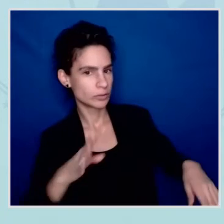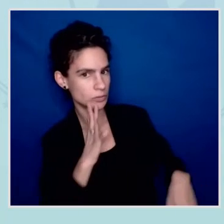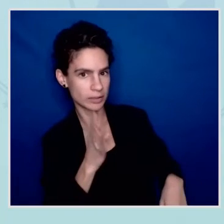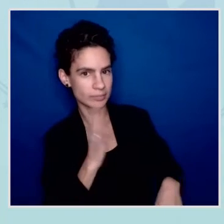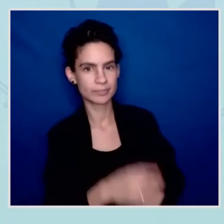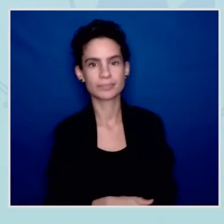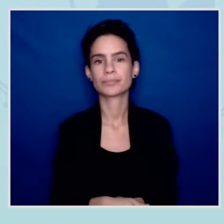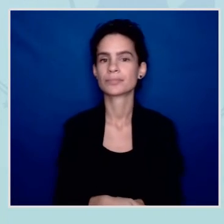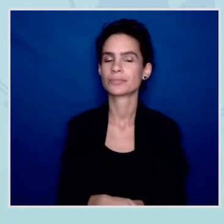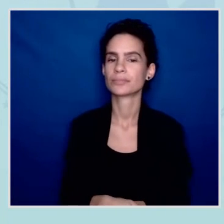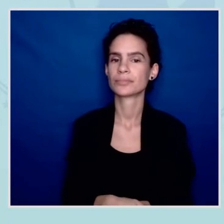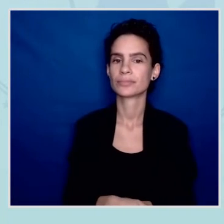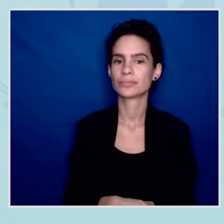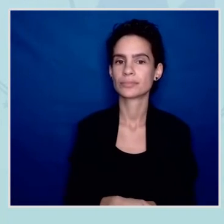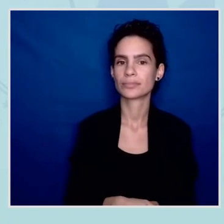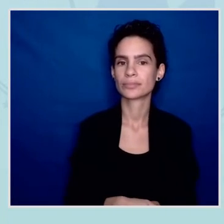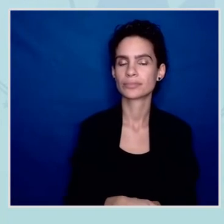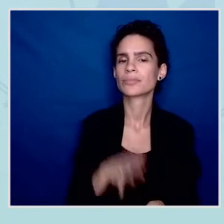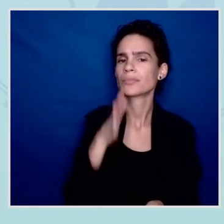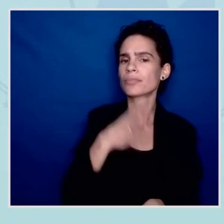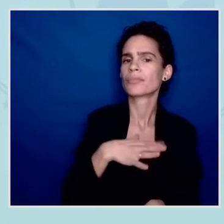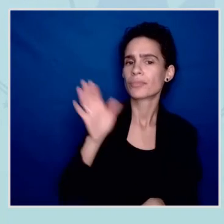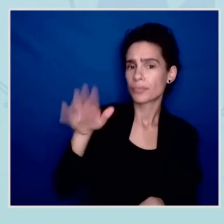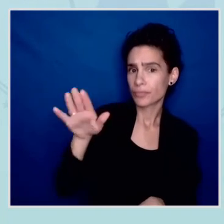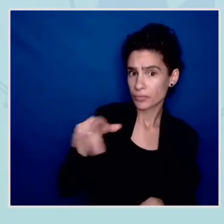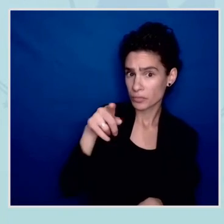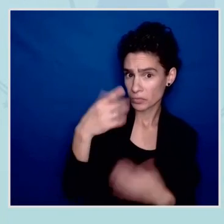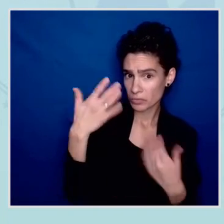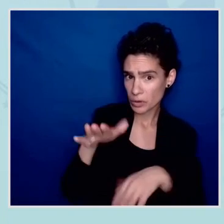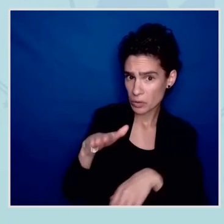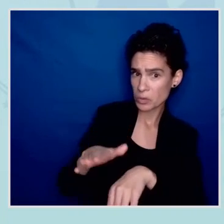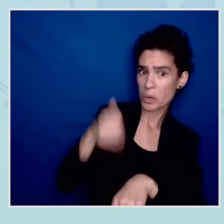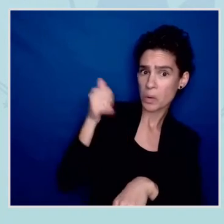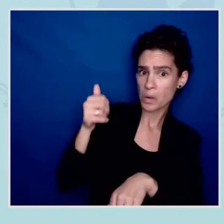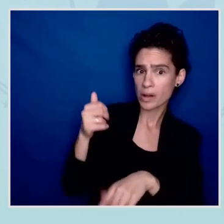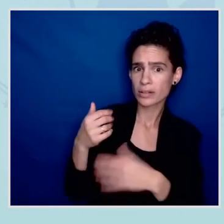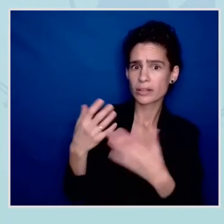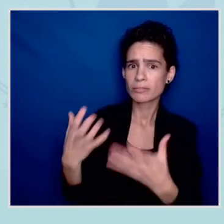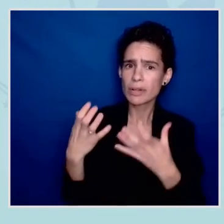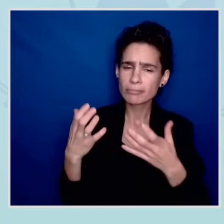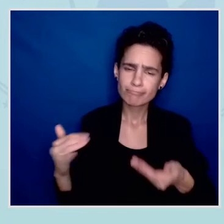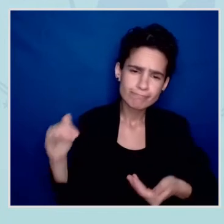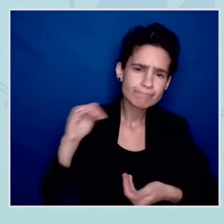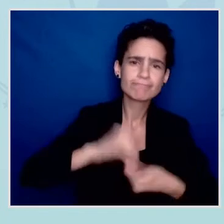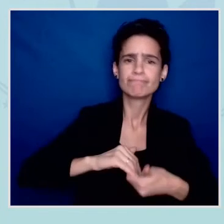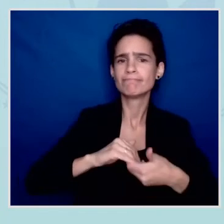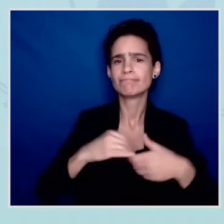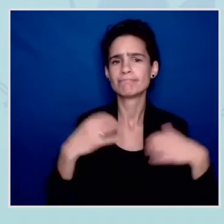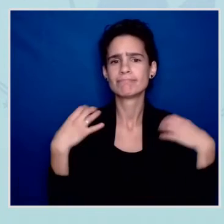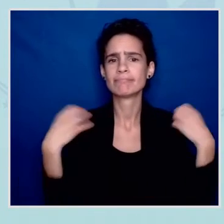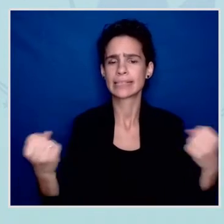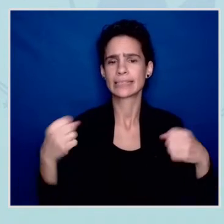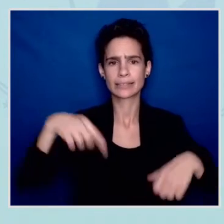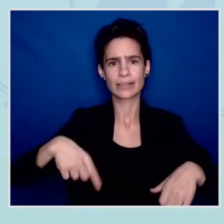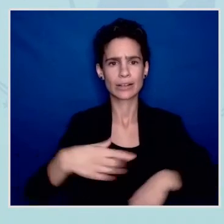HONORED TO HAVE HIM THERE. WE WOULD LOVE TO MOVE FORWARD